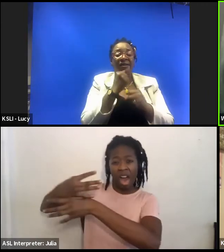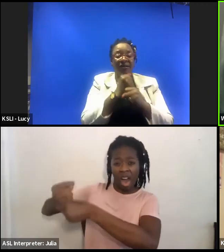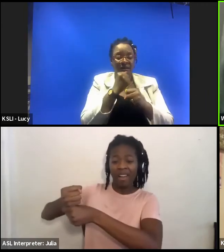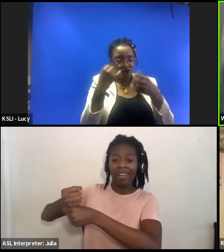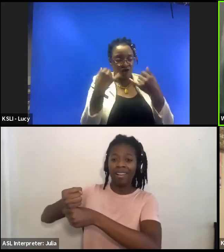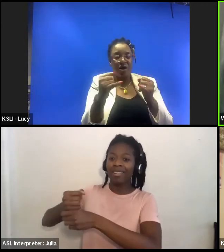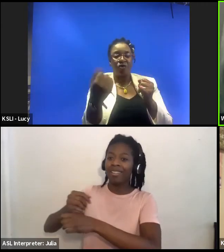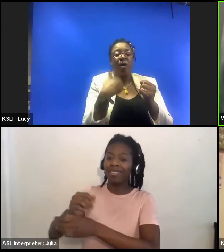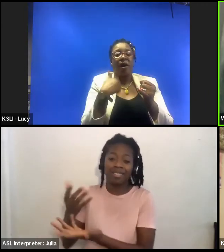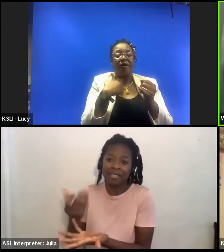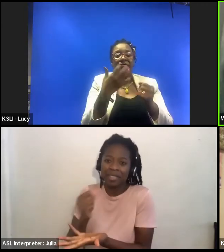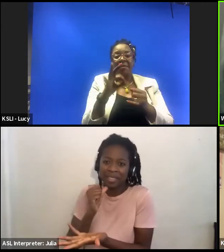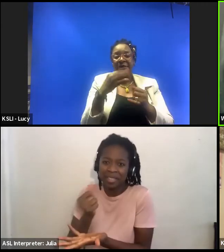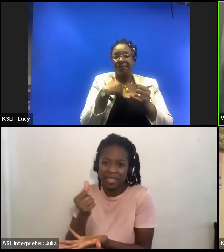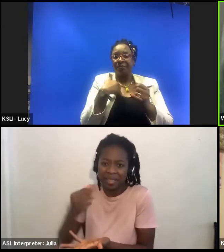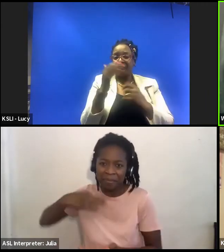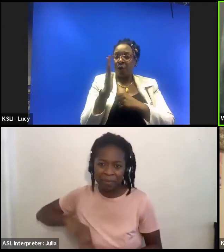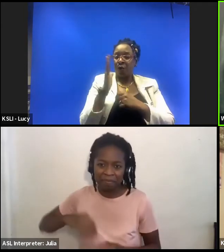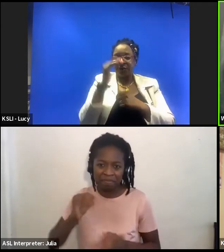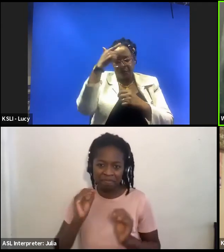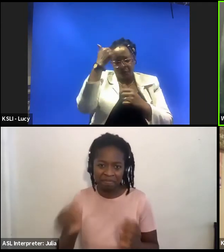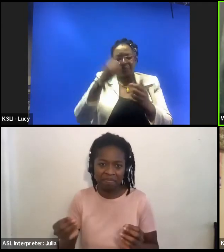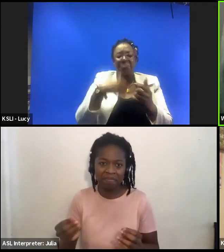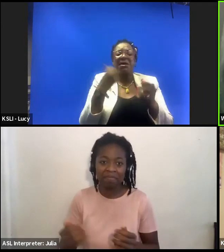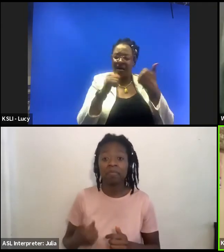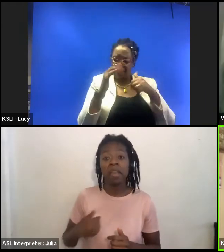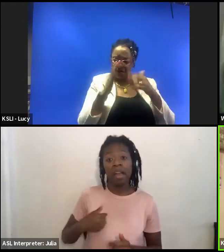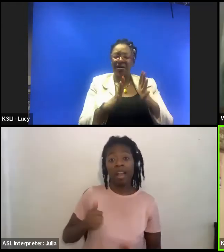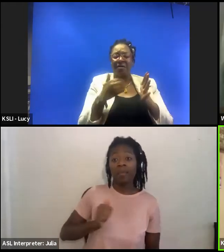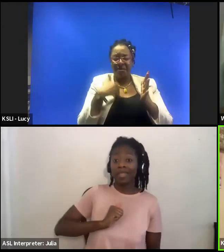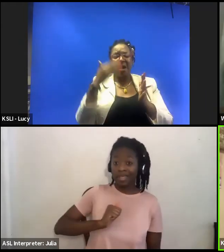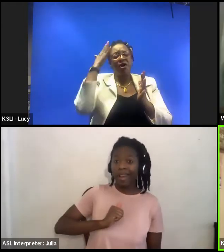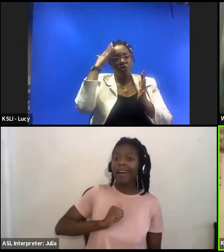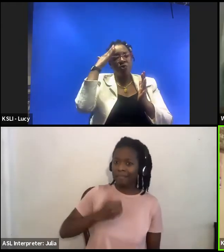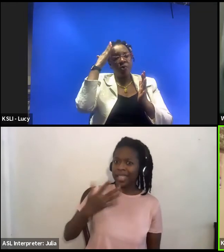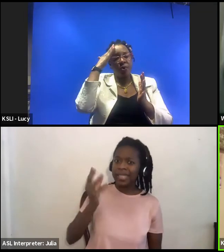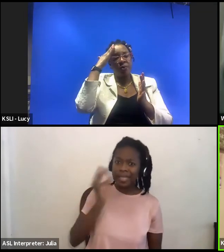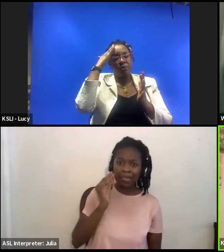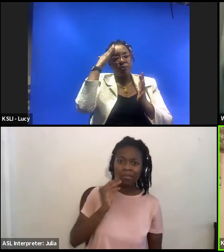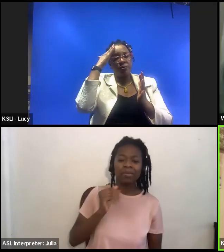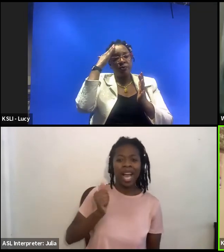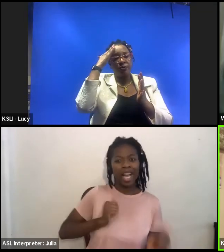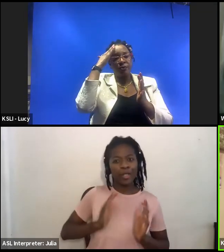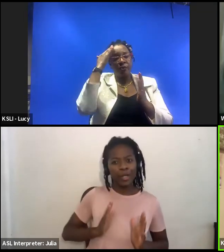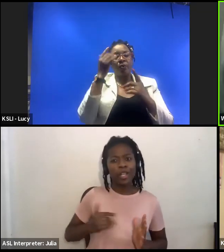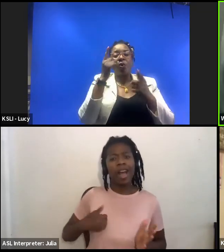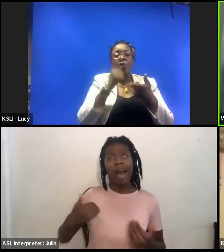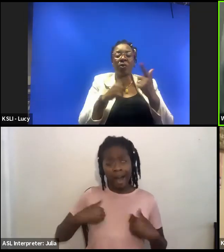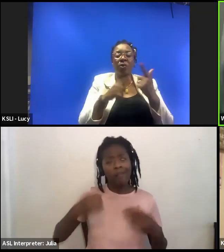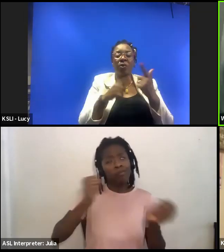Cause I'd been an actor and I knew the kind of excellence I wanted to bring to the table, you know.